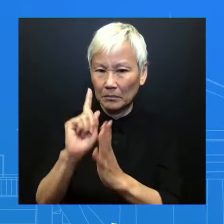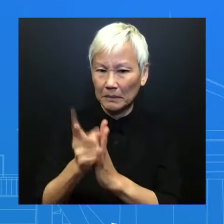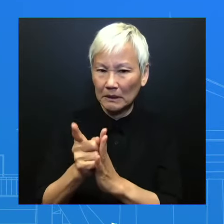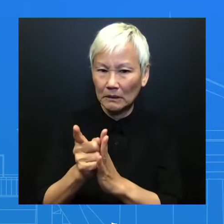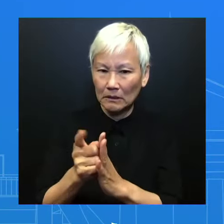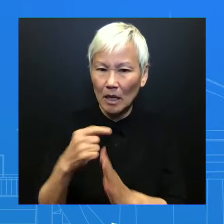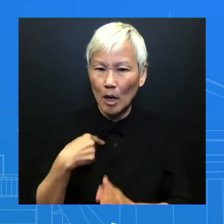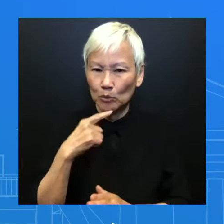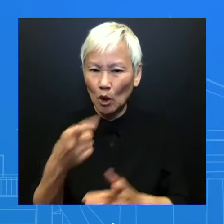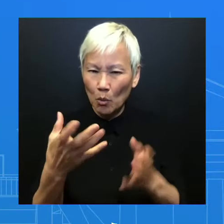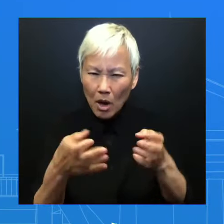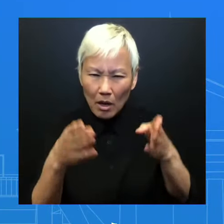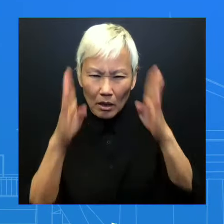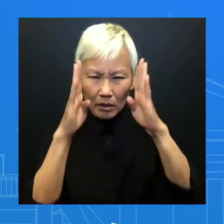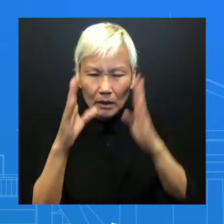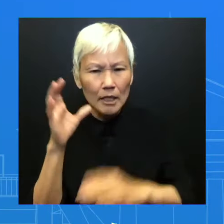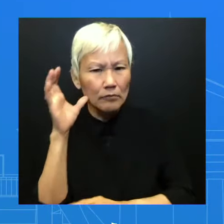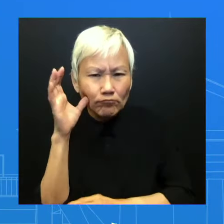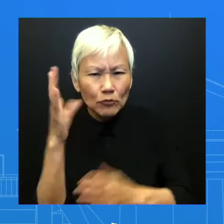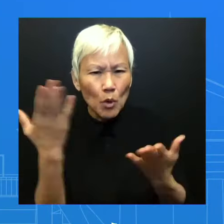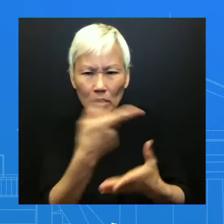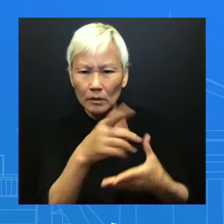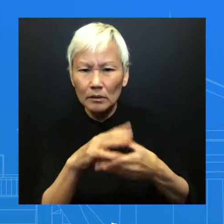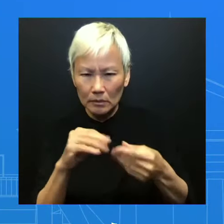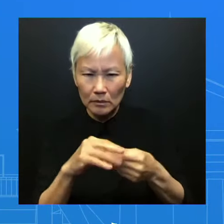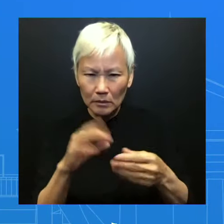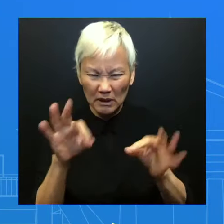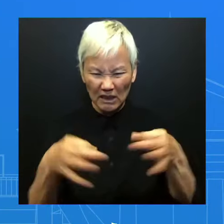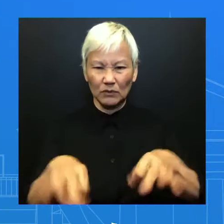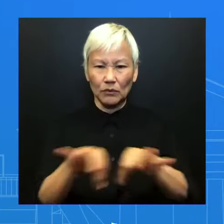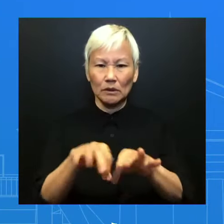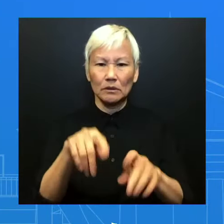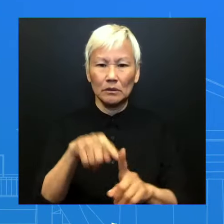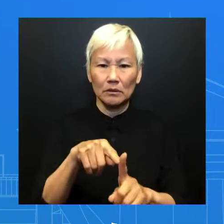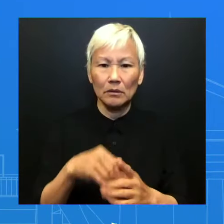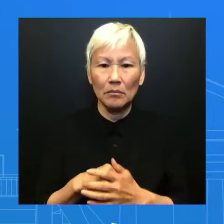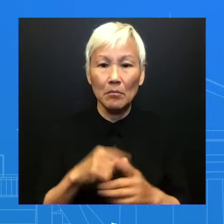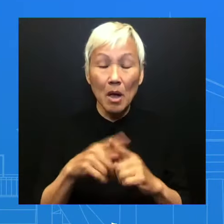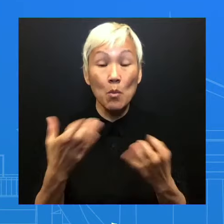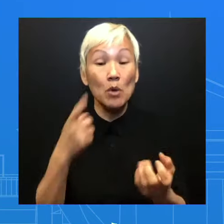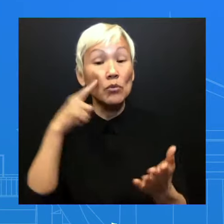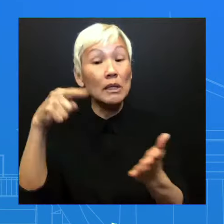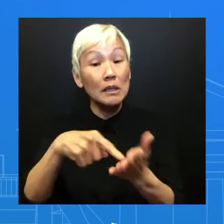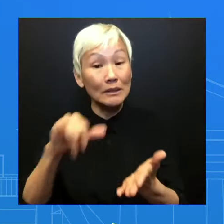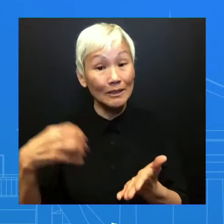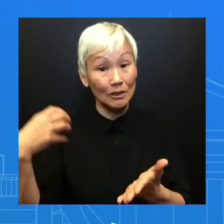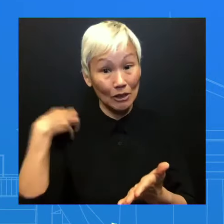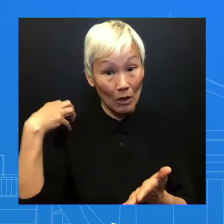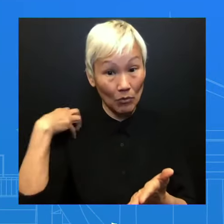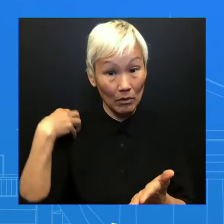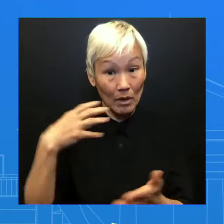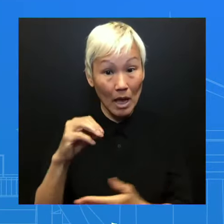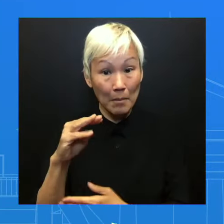But I want to recognize Chairman Milley's lifetime of service to our country. The President is immensely grateful to Chairman Milley,